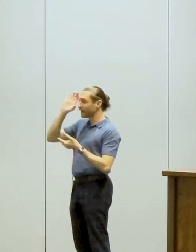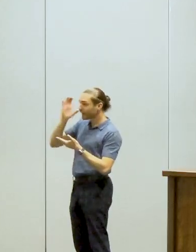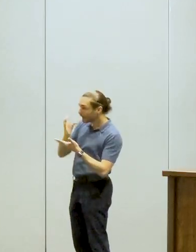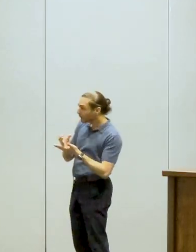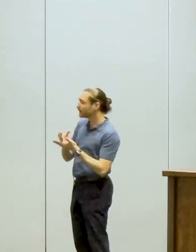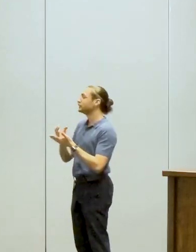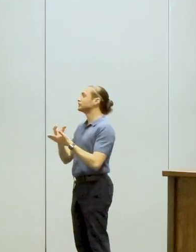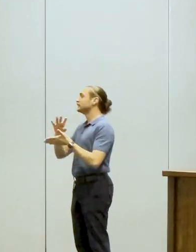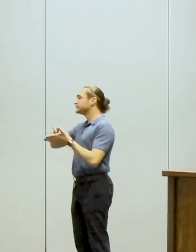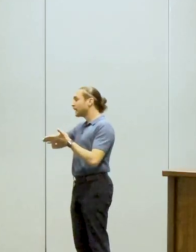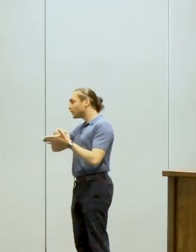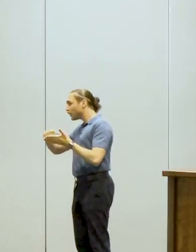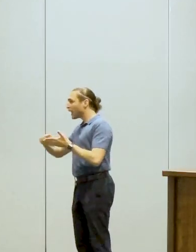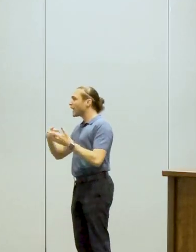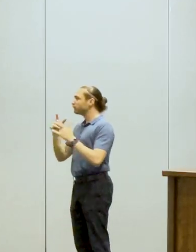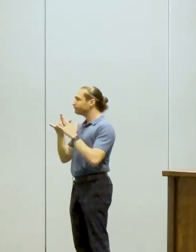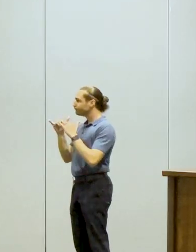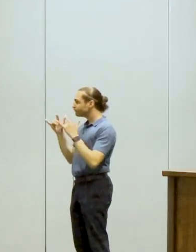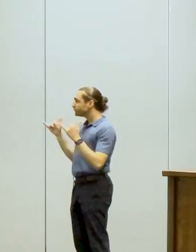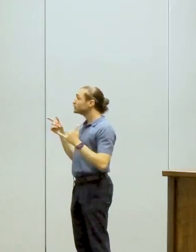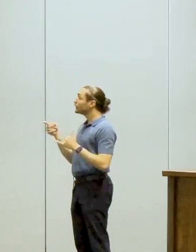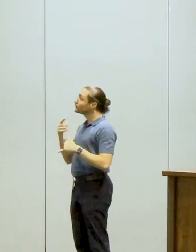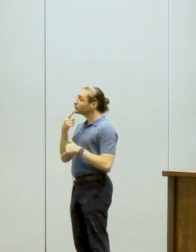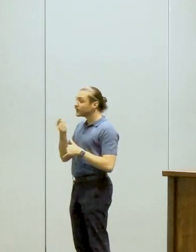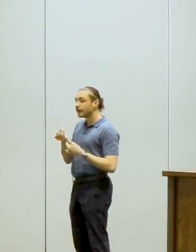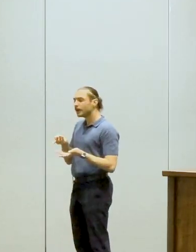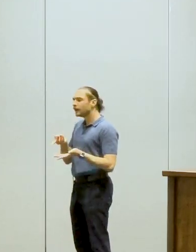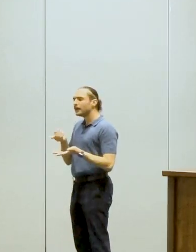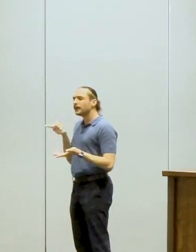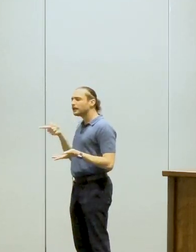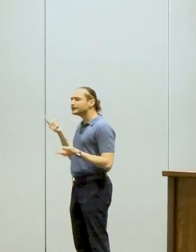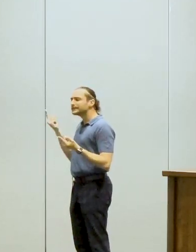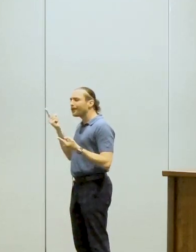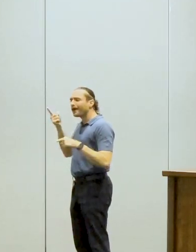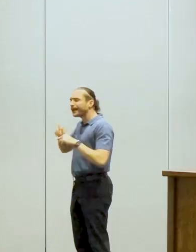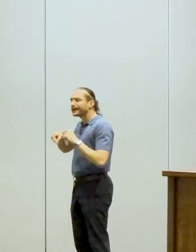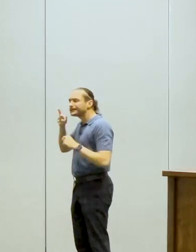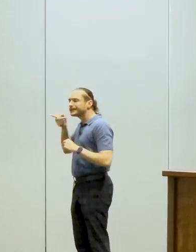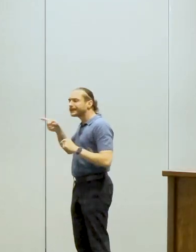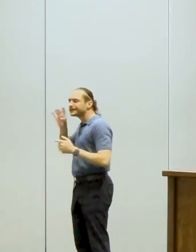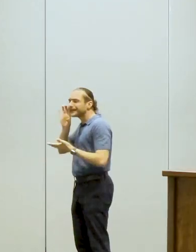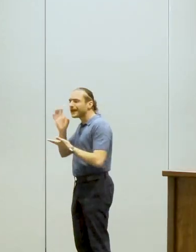example, that says, describe this image for someone who cannot see it, right? Students can receive contextual